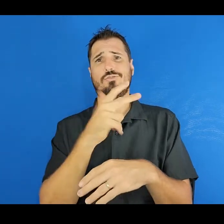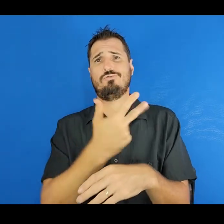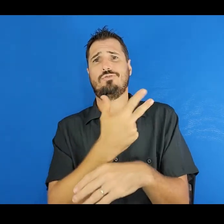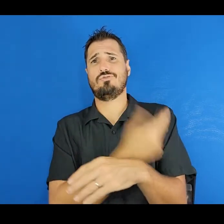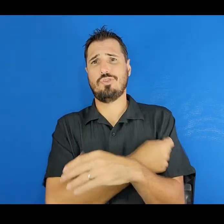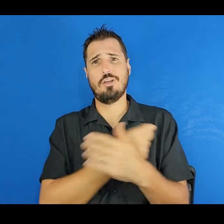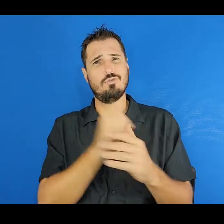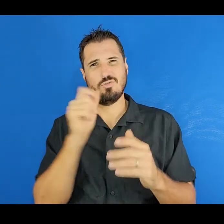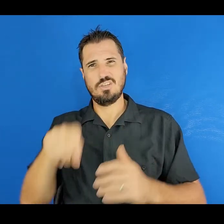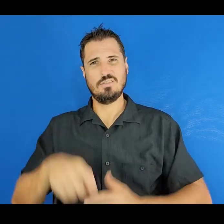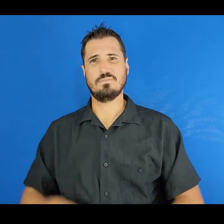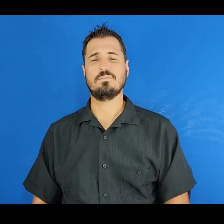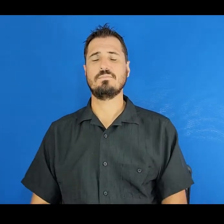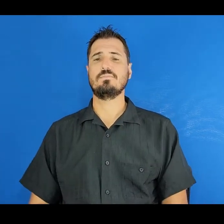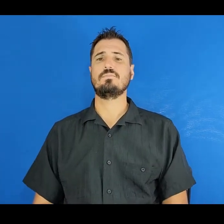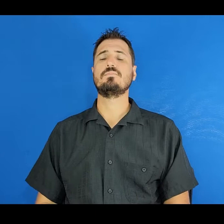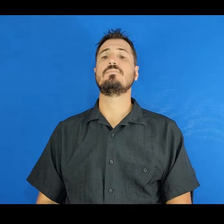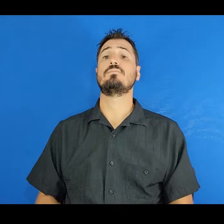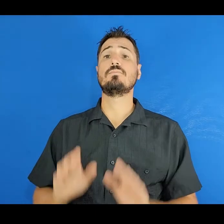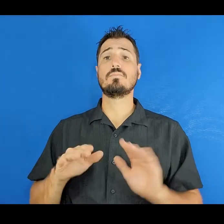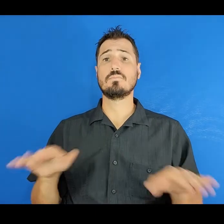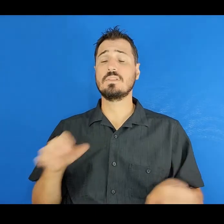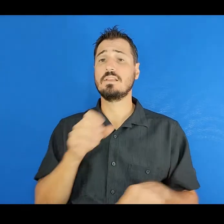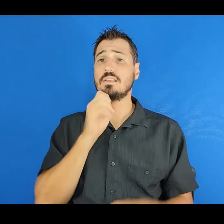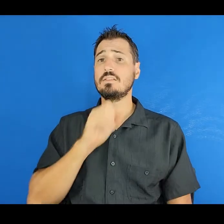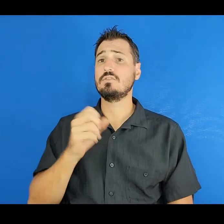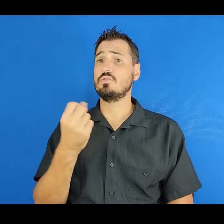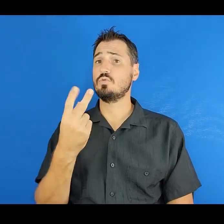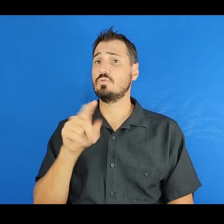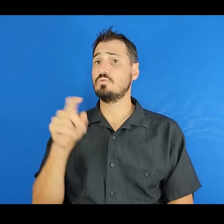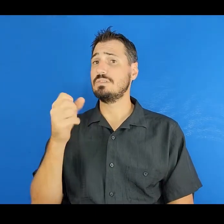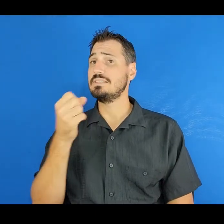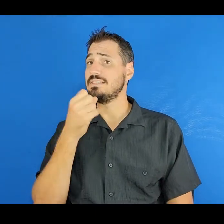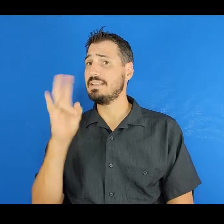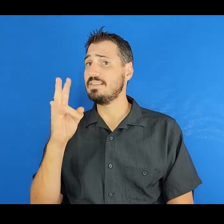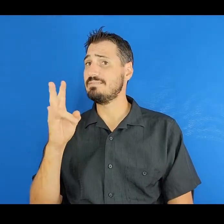Keiki aged 12 to 17 are also not eligible for boosters.